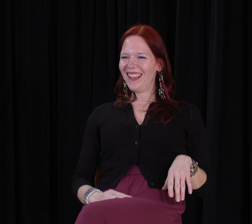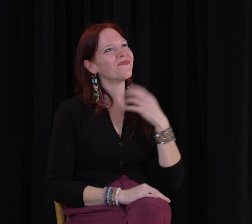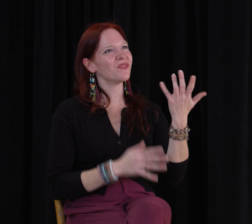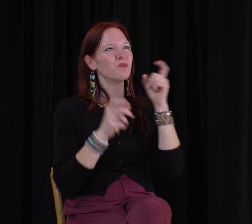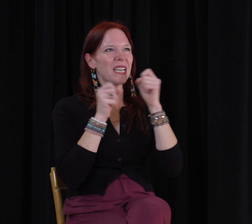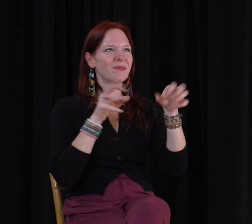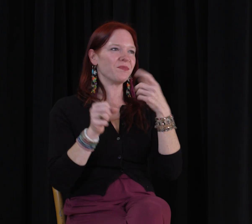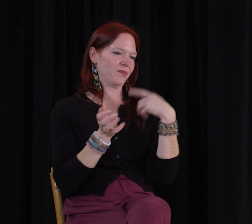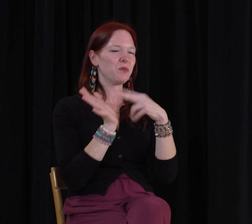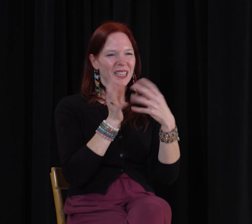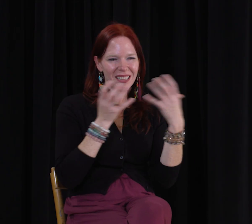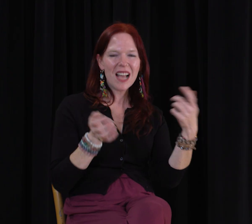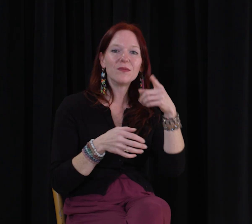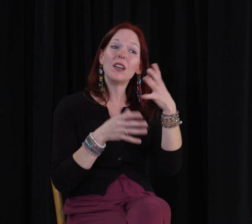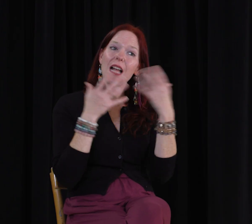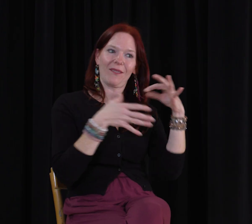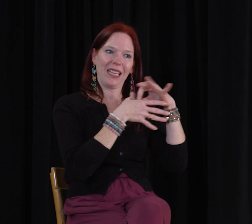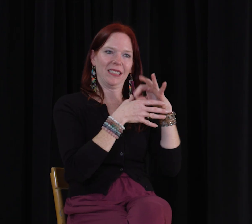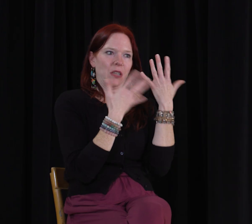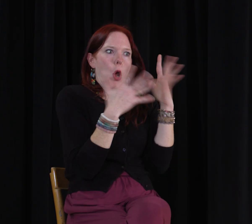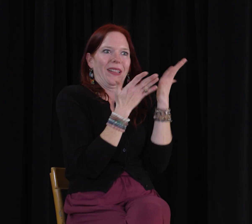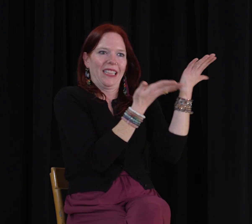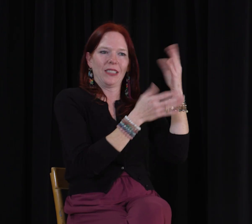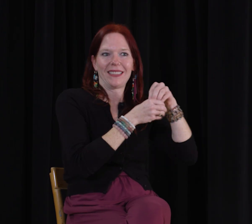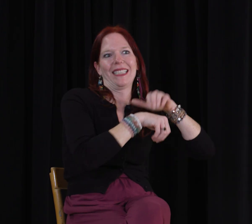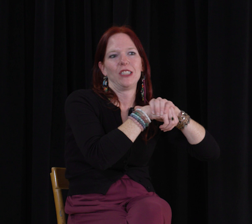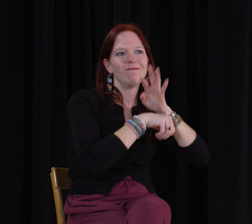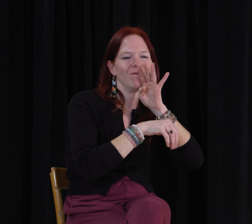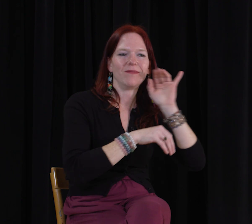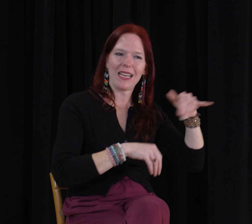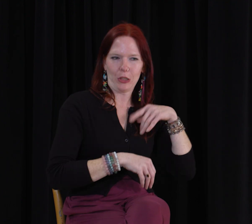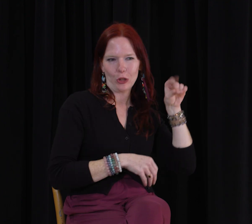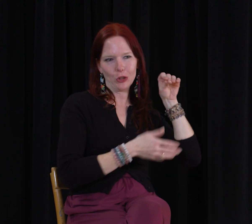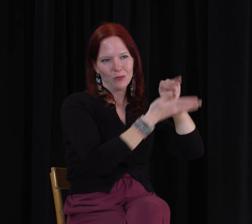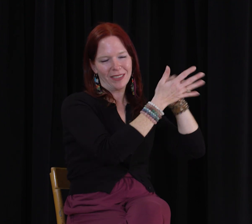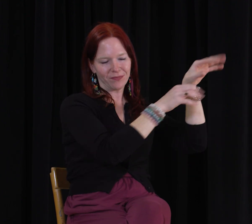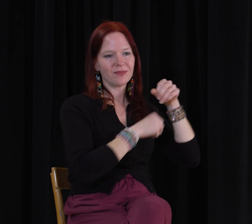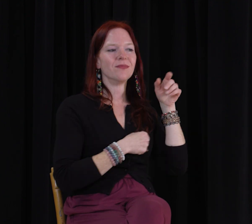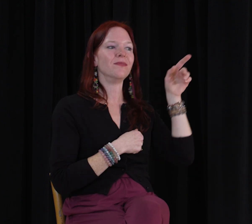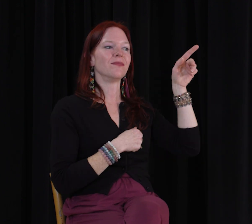So, strategies... I read a lot. Most video content out there is already in spoken English, so I read the captions.